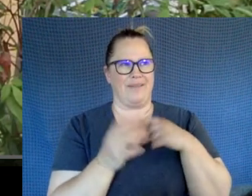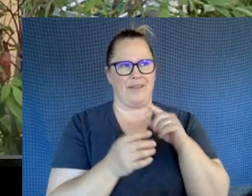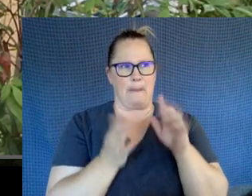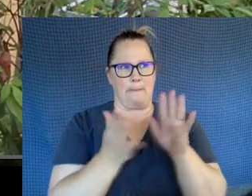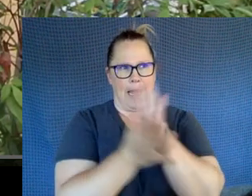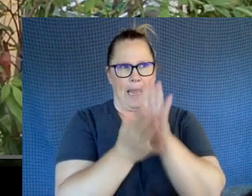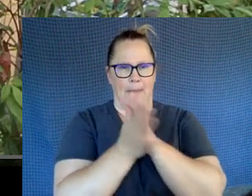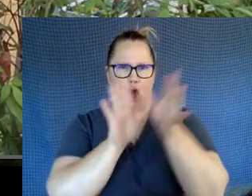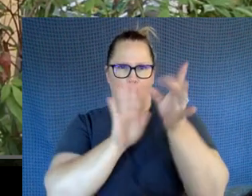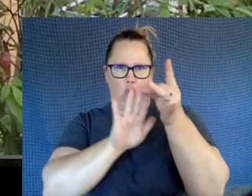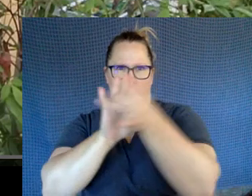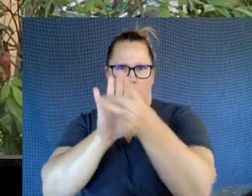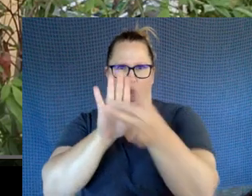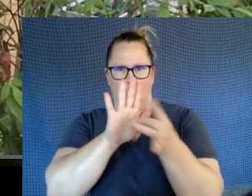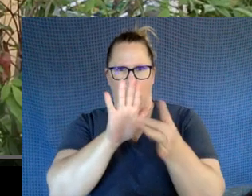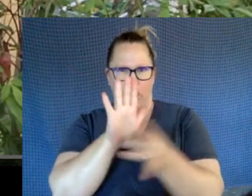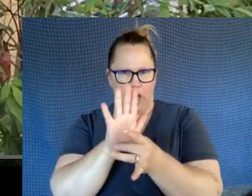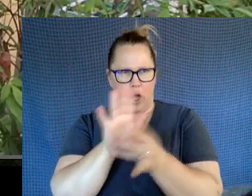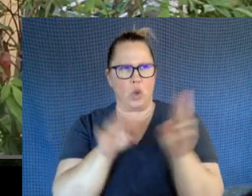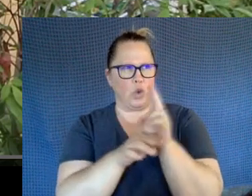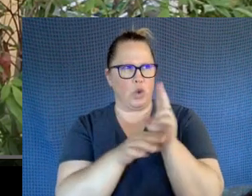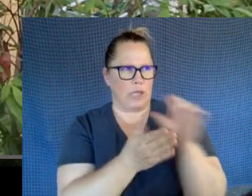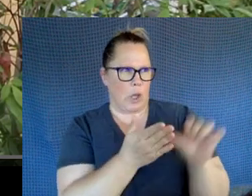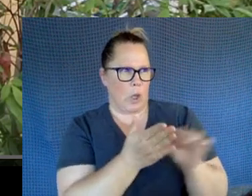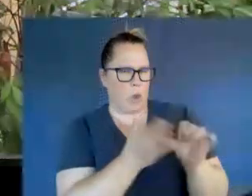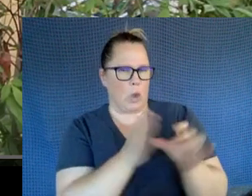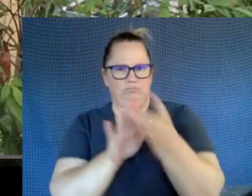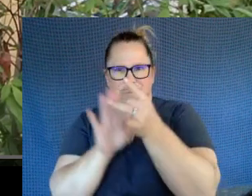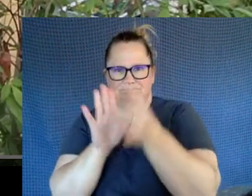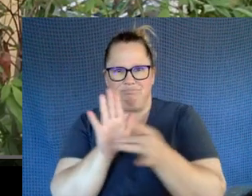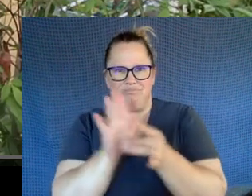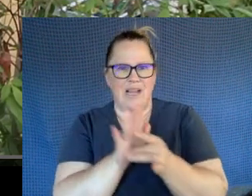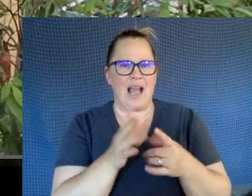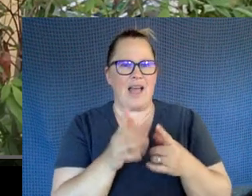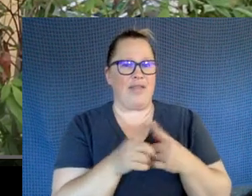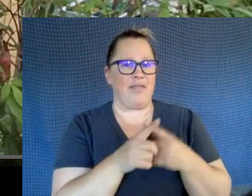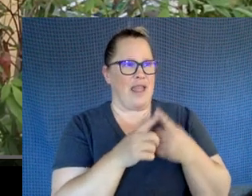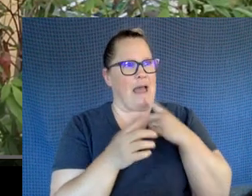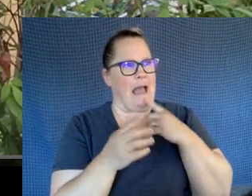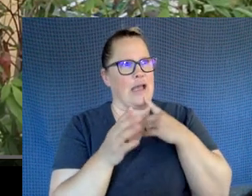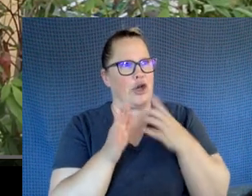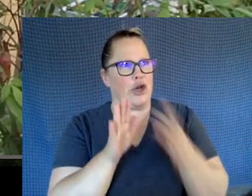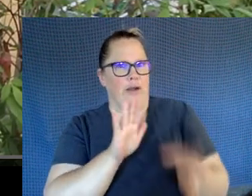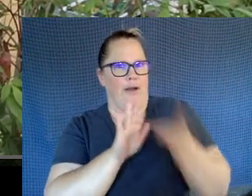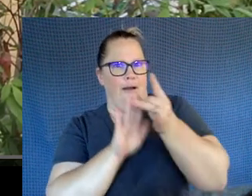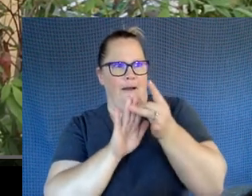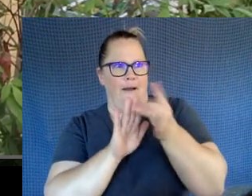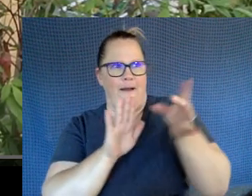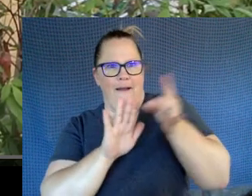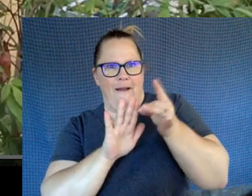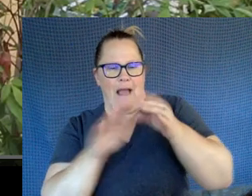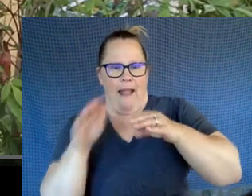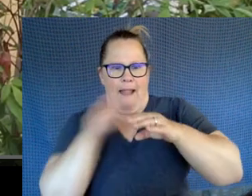glue and then I could go and I could layer on other pieces of paper. I could